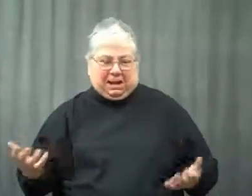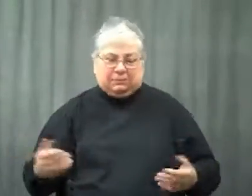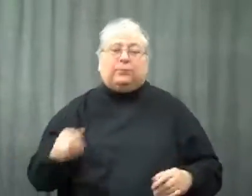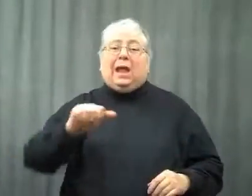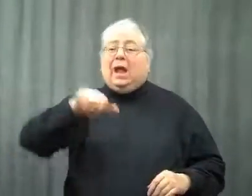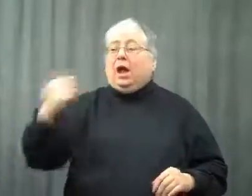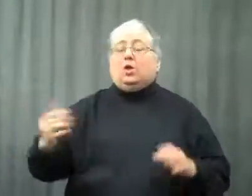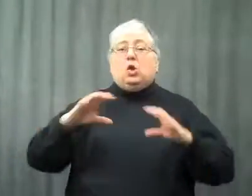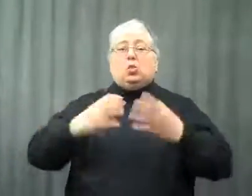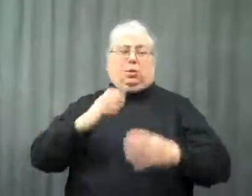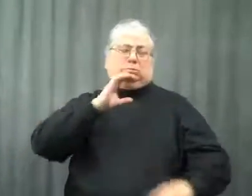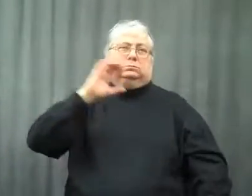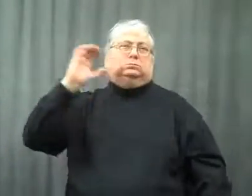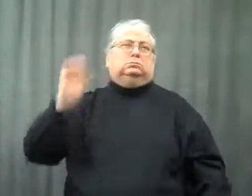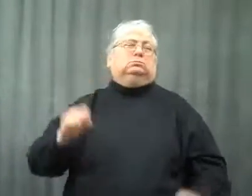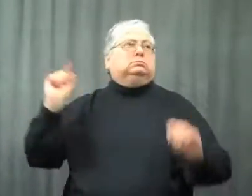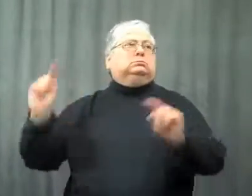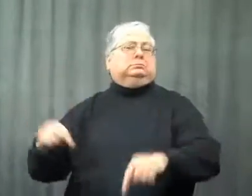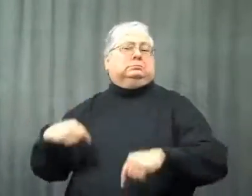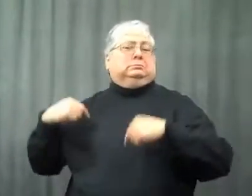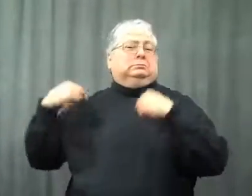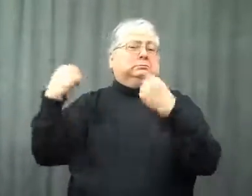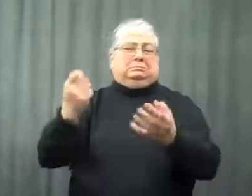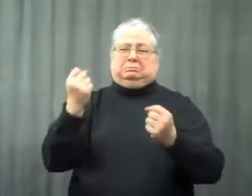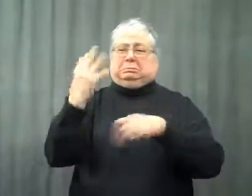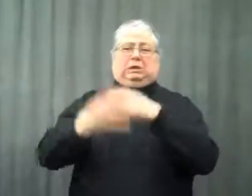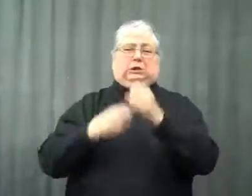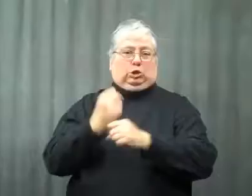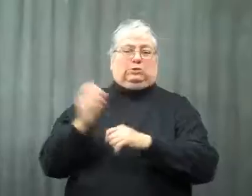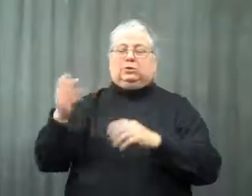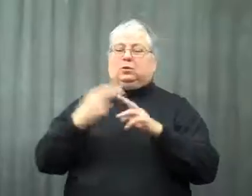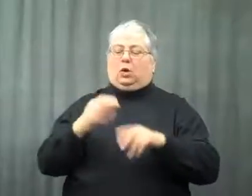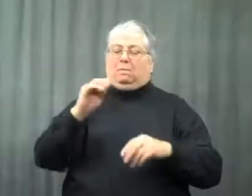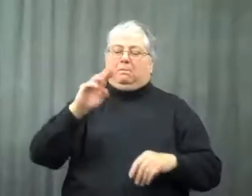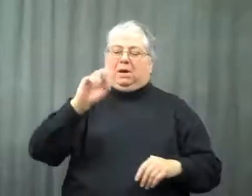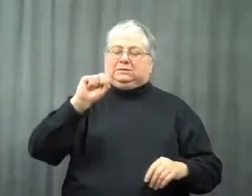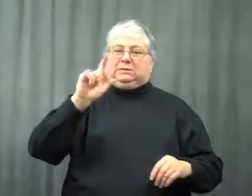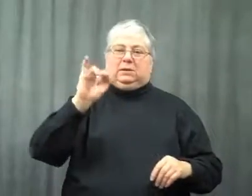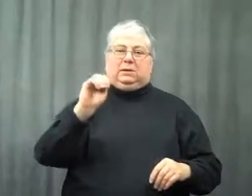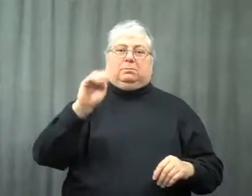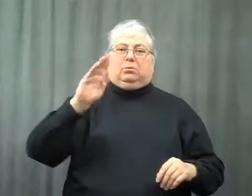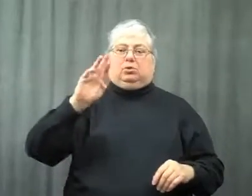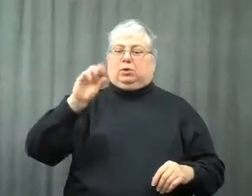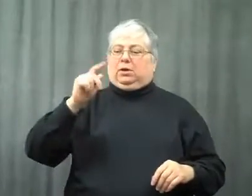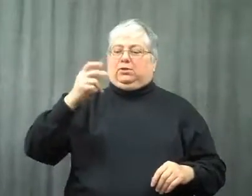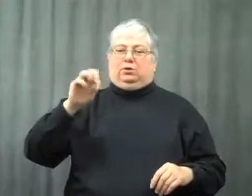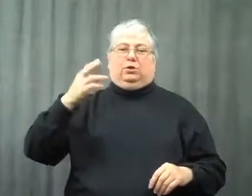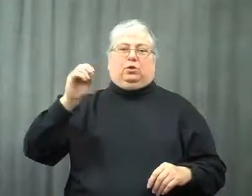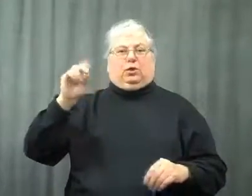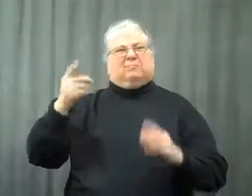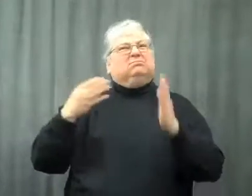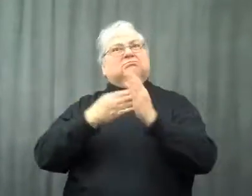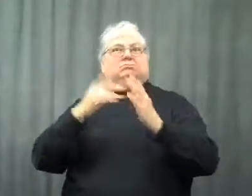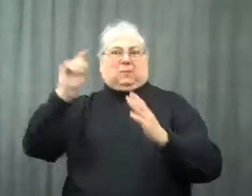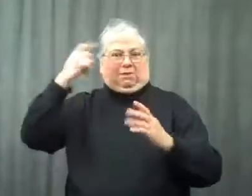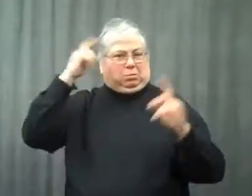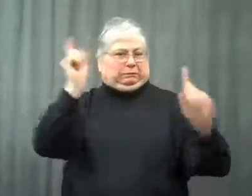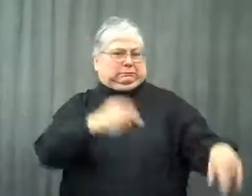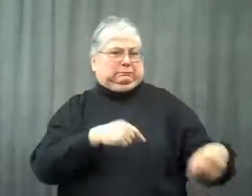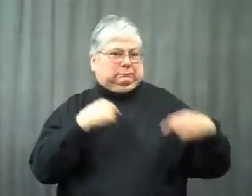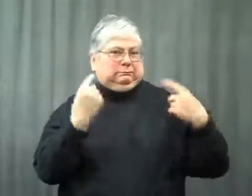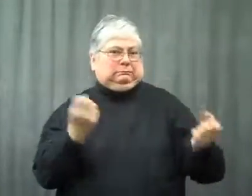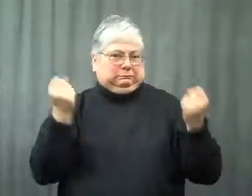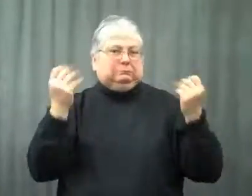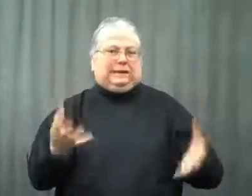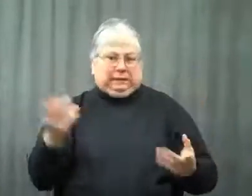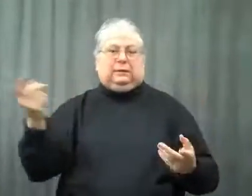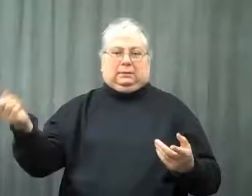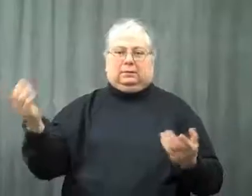An opposition group, the Muslim Brotherhood, has been around for many years.